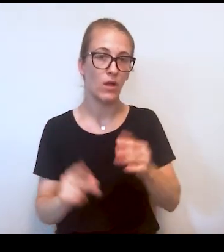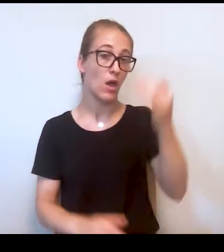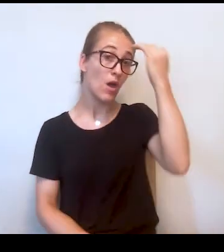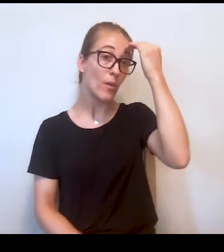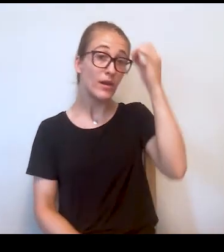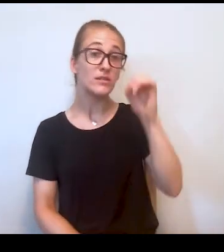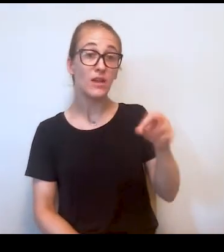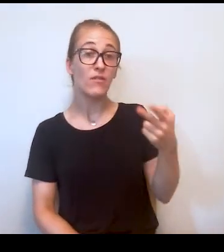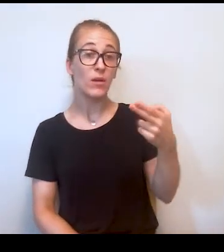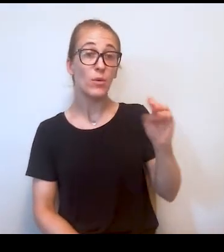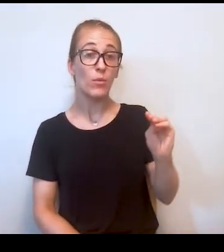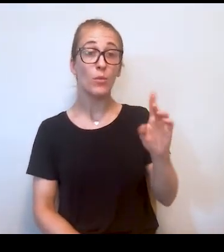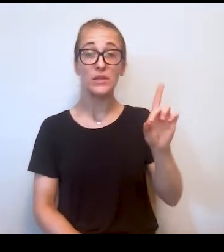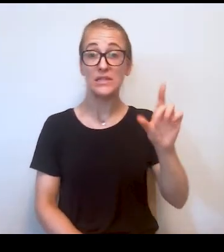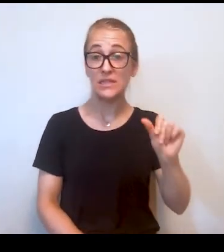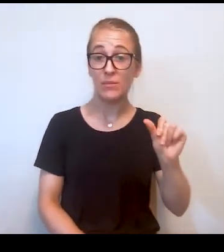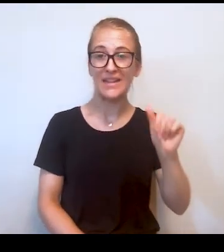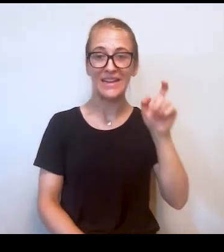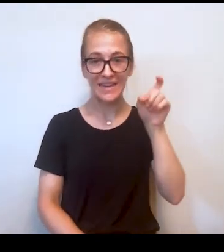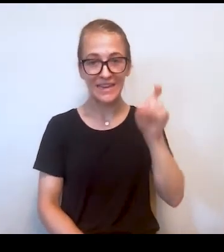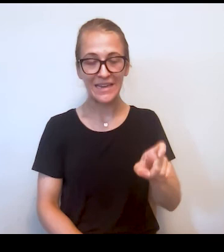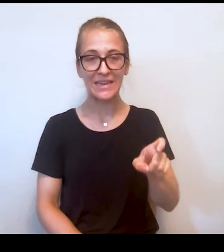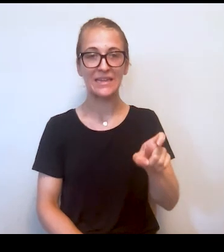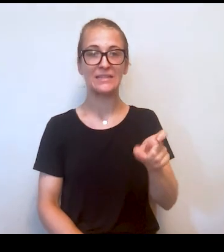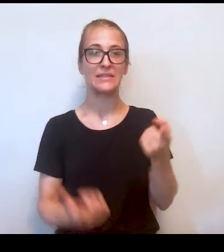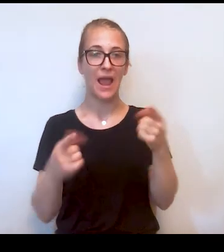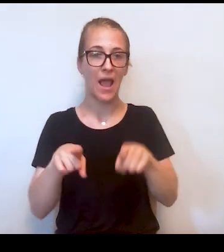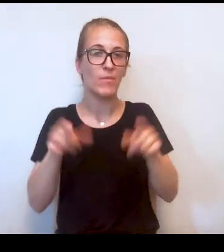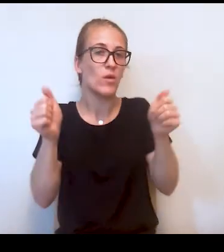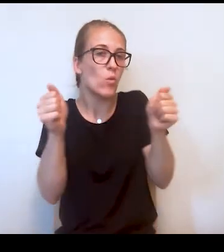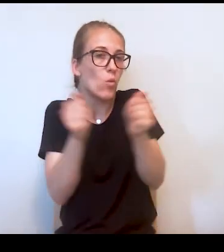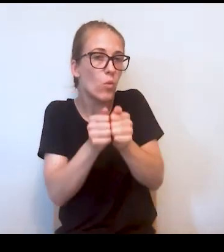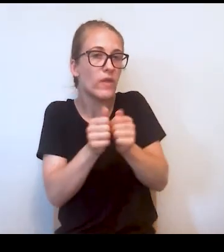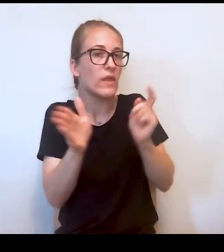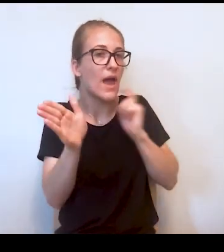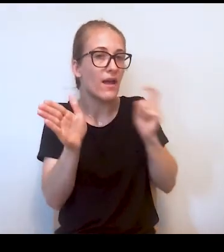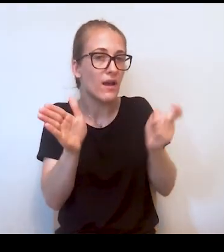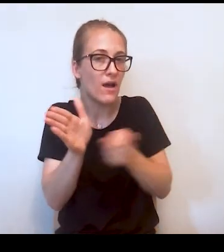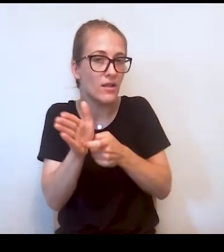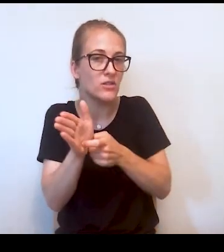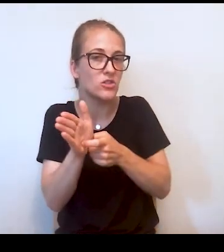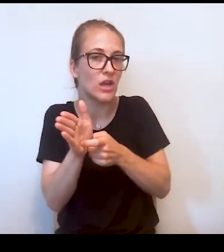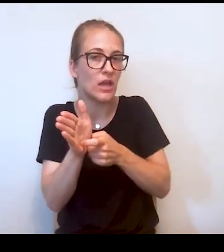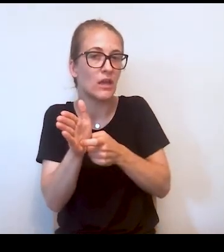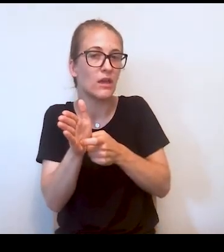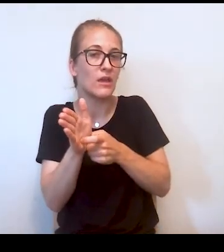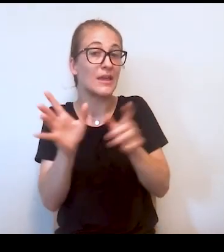that the systems in our country and our- [Audre] Globe. On our globe. - Globe